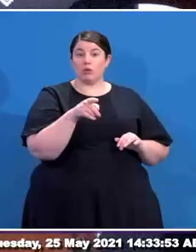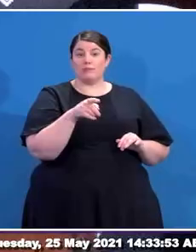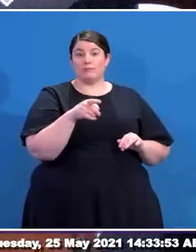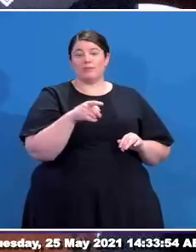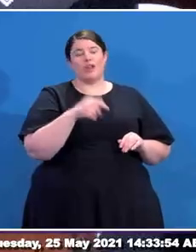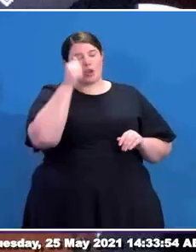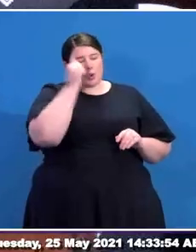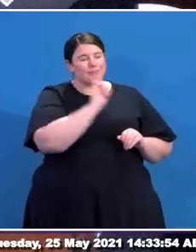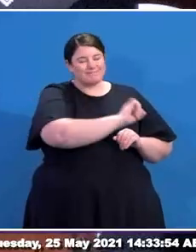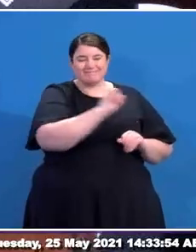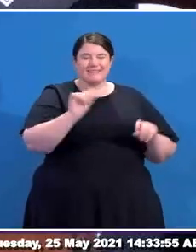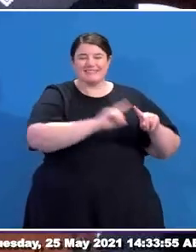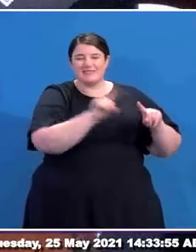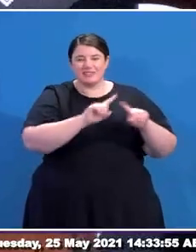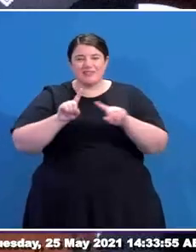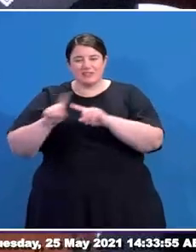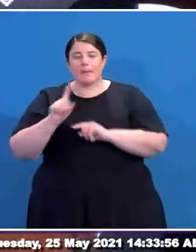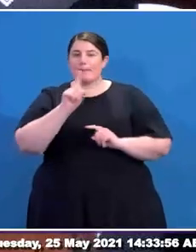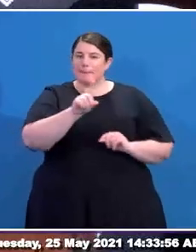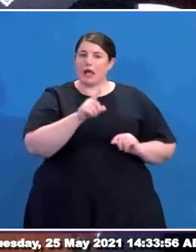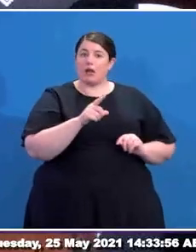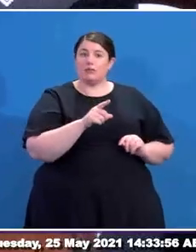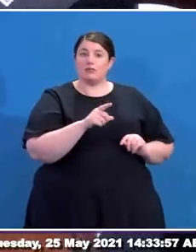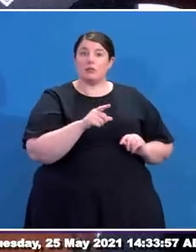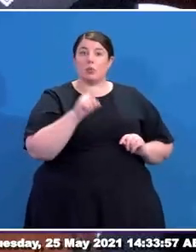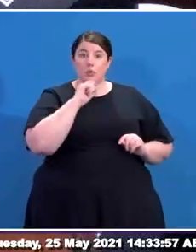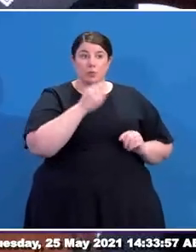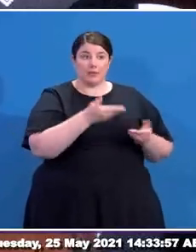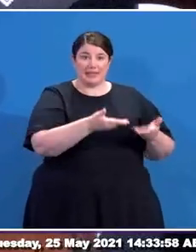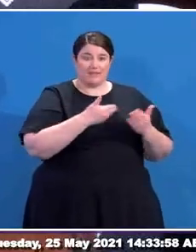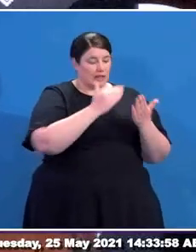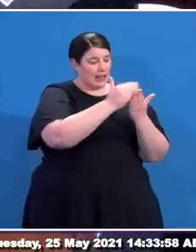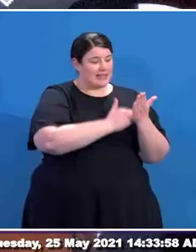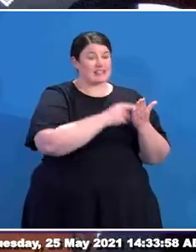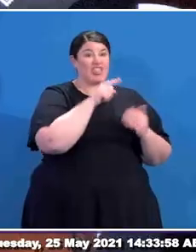different, but will you be given a series of allegations, or is part of your role